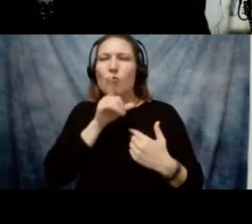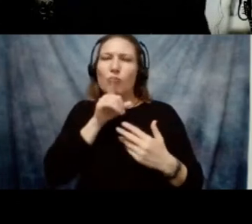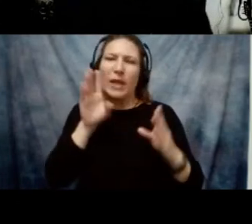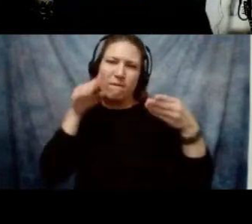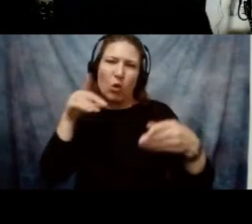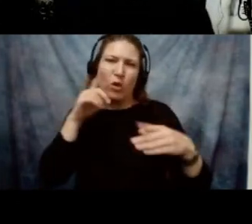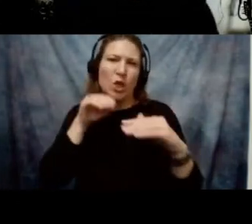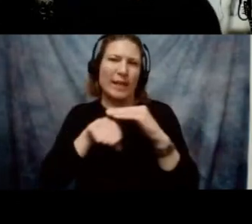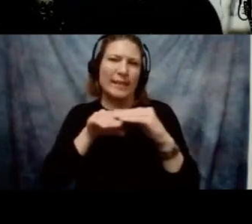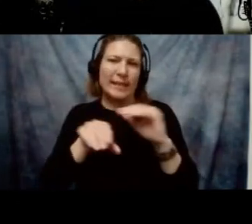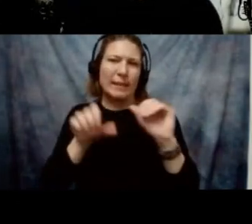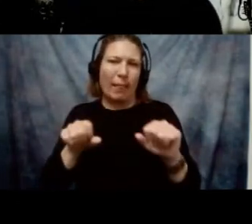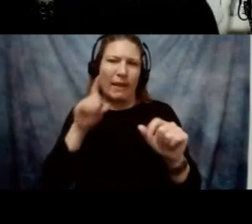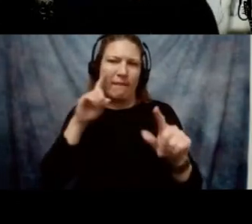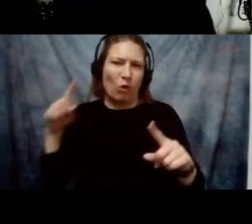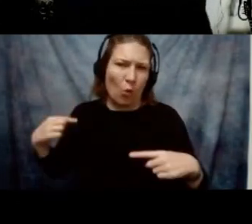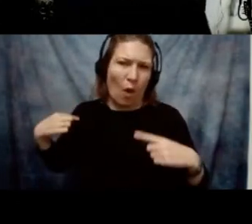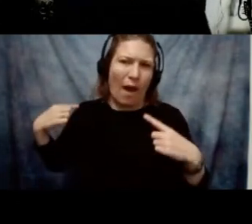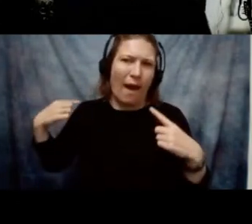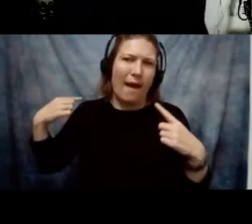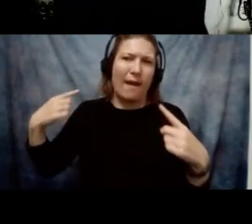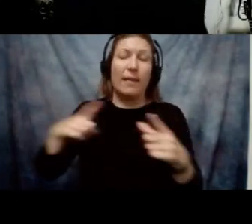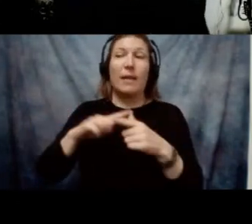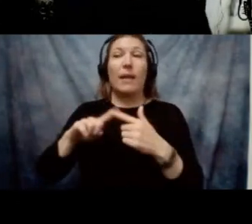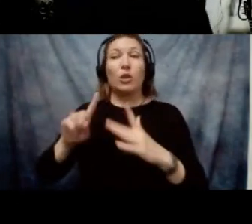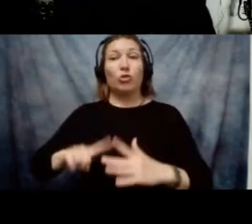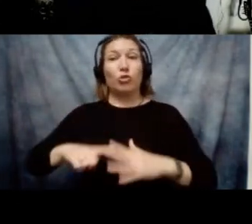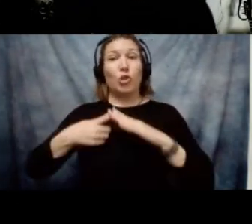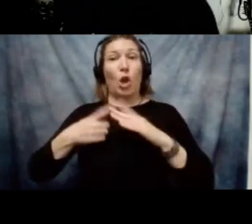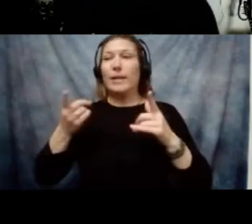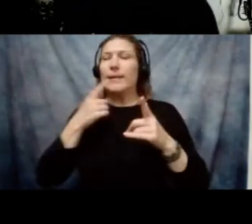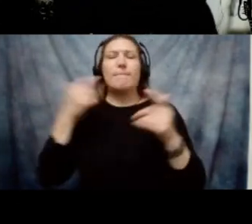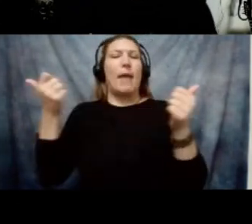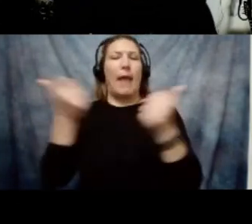then what we're going to do is go back through our massive you know library of courses so it depends